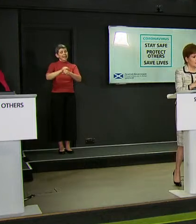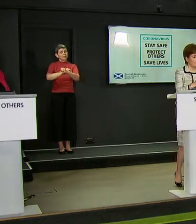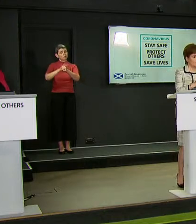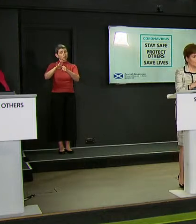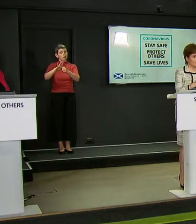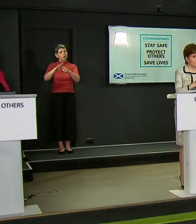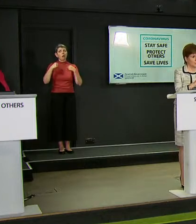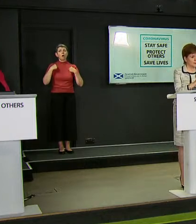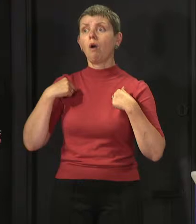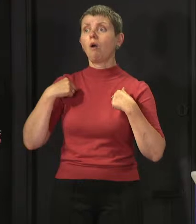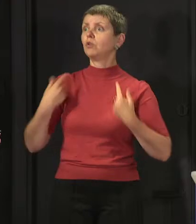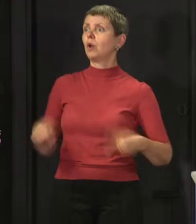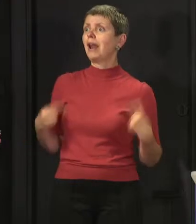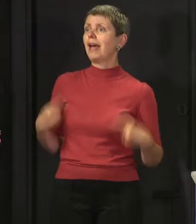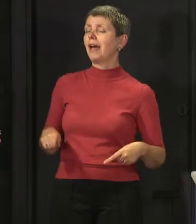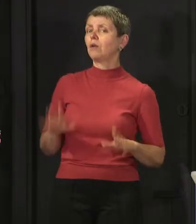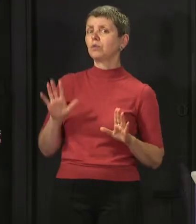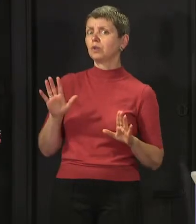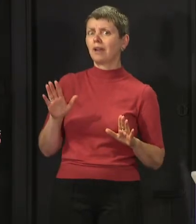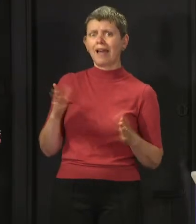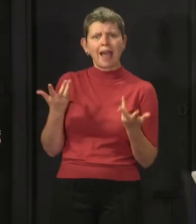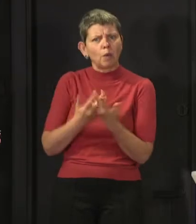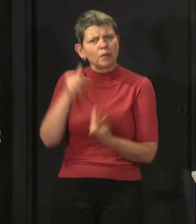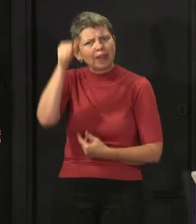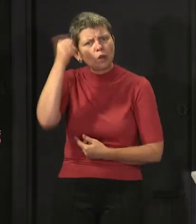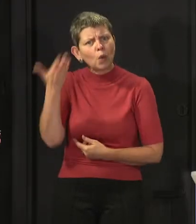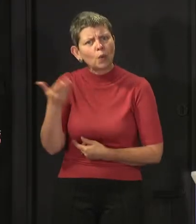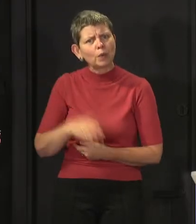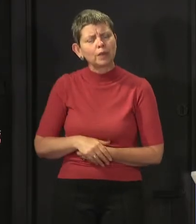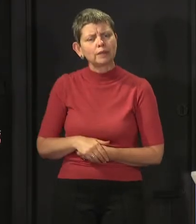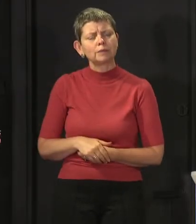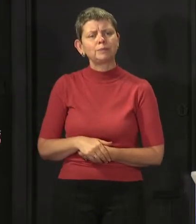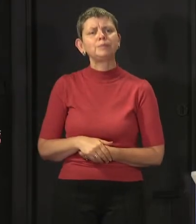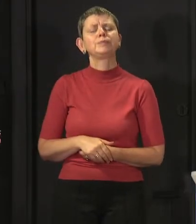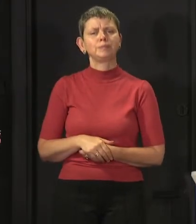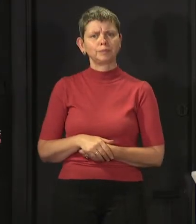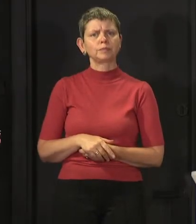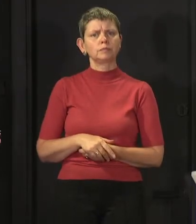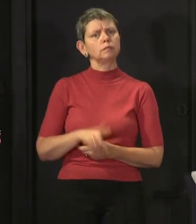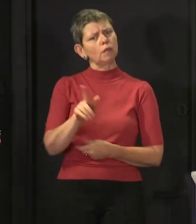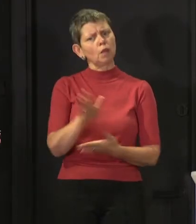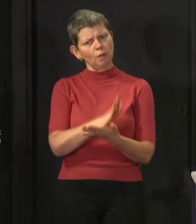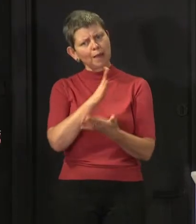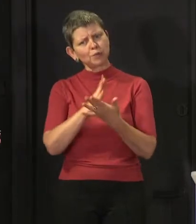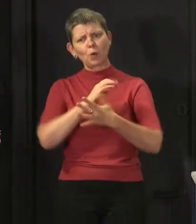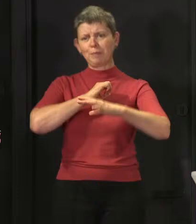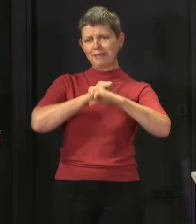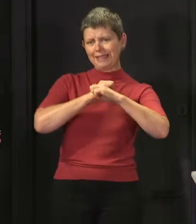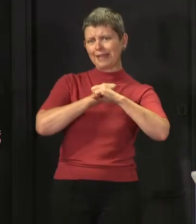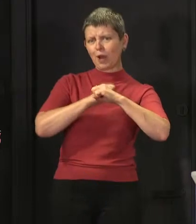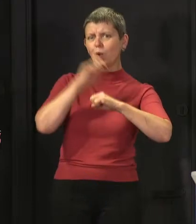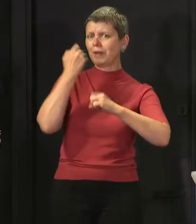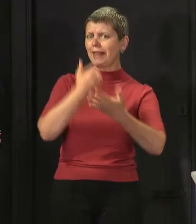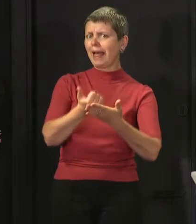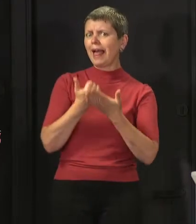be allowed? I'm sure the media will be very helpful to us in helping set this out clearly and I will